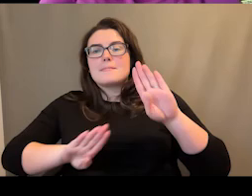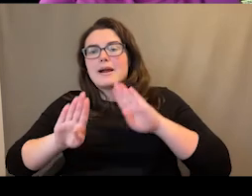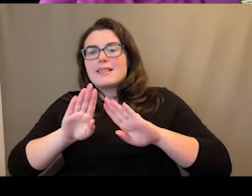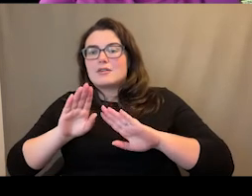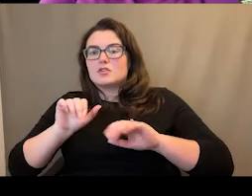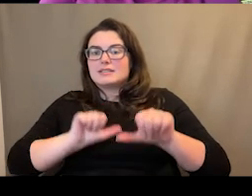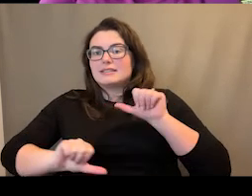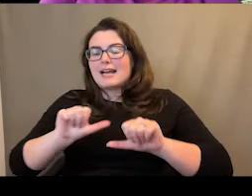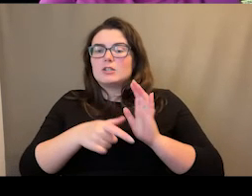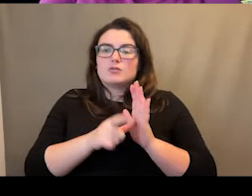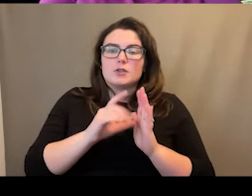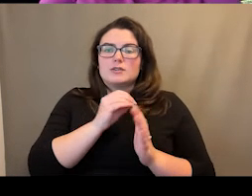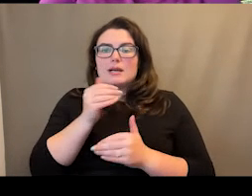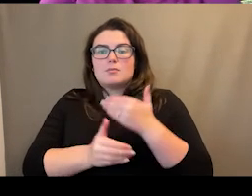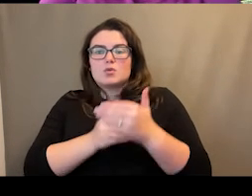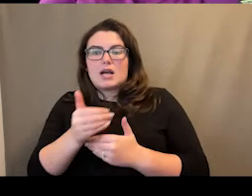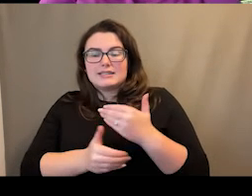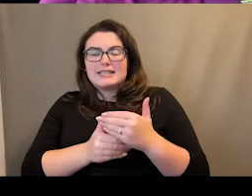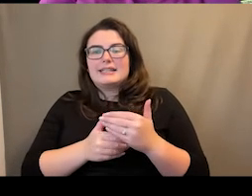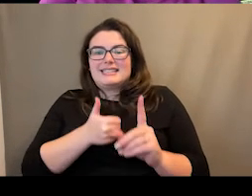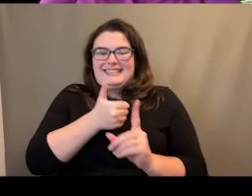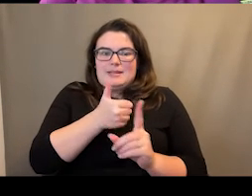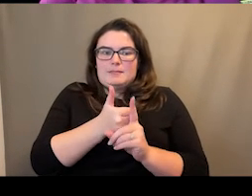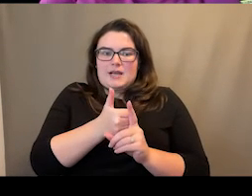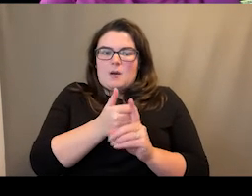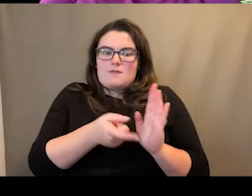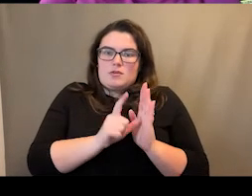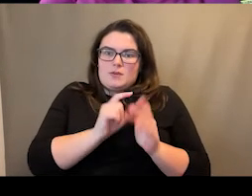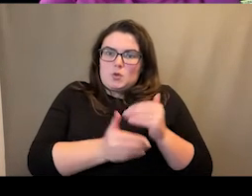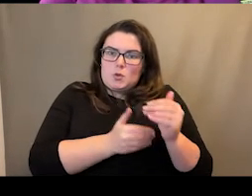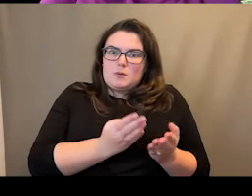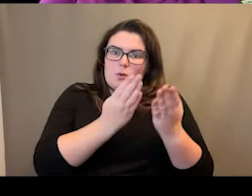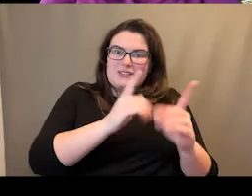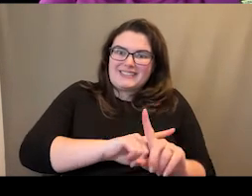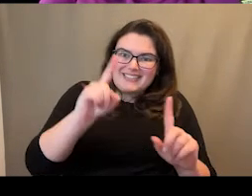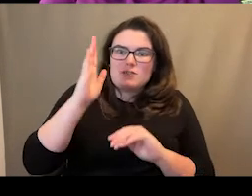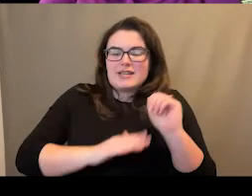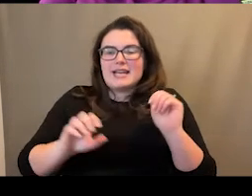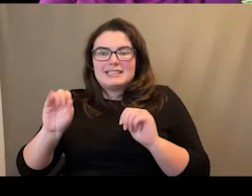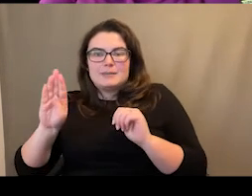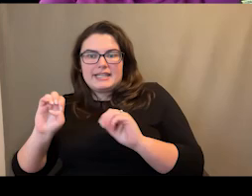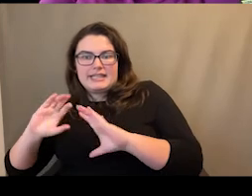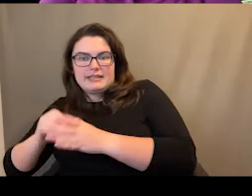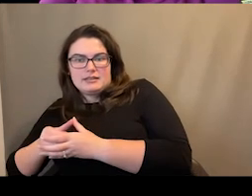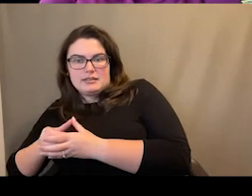reviews and processes proposals differently than the SBE directorate does. A lack of specificity about